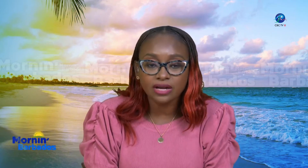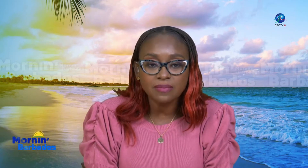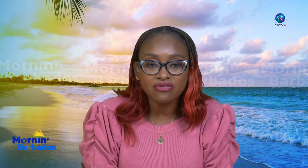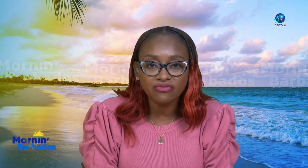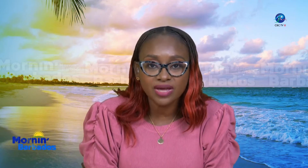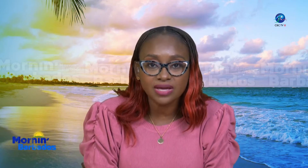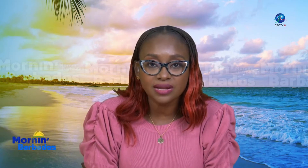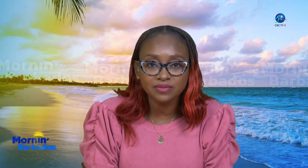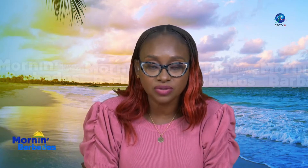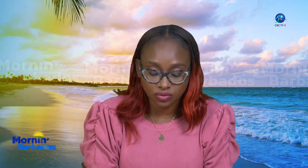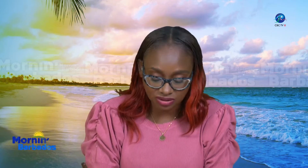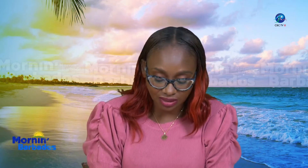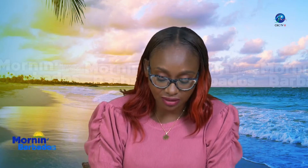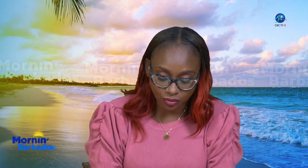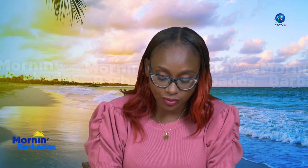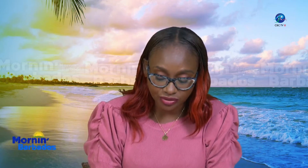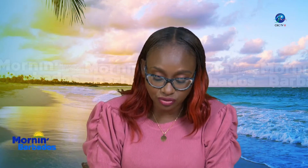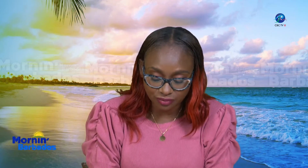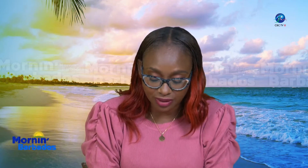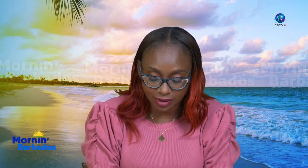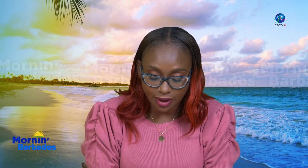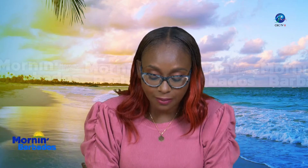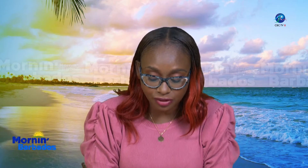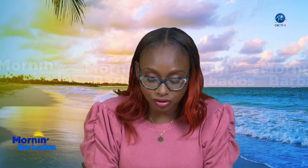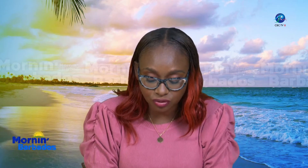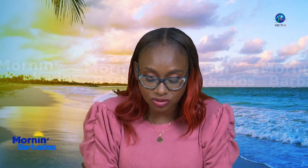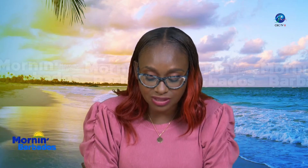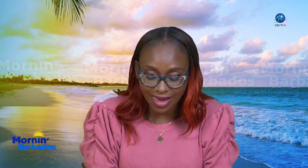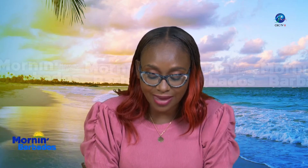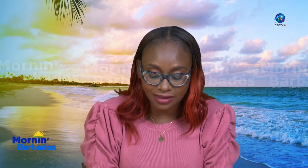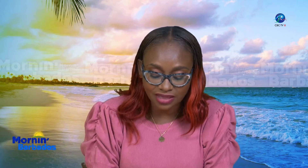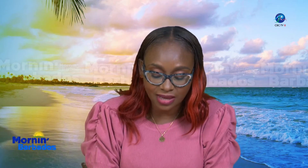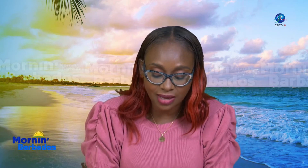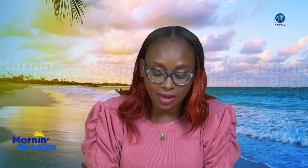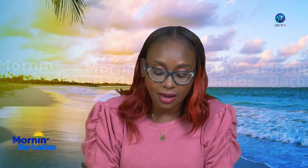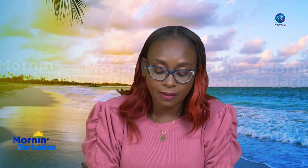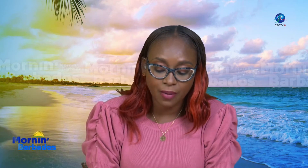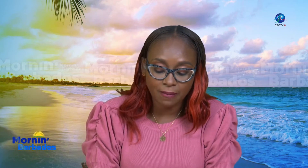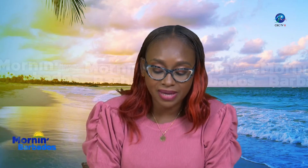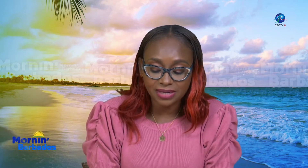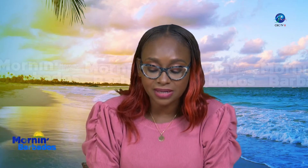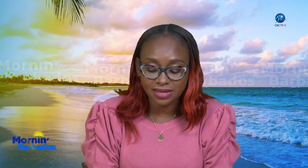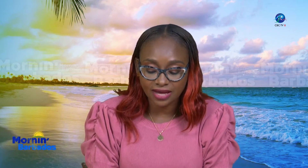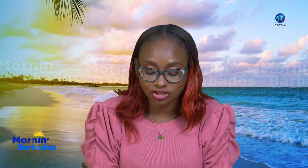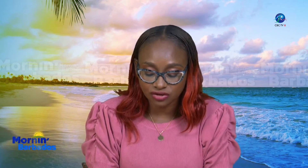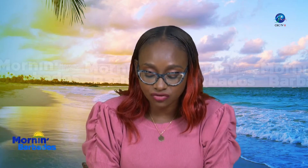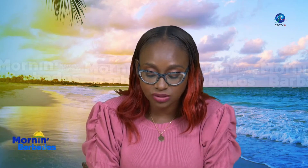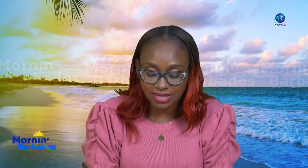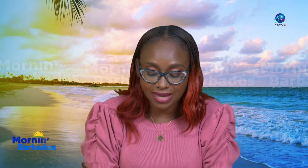to be three calypsos that are going to be produced and the Barbadian connection through